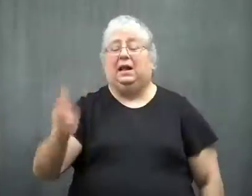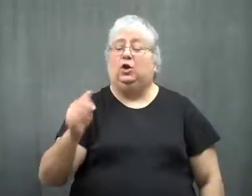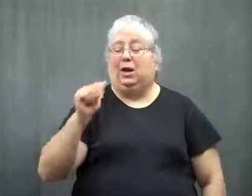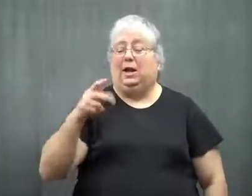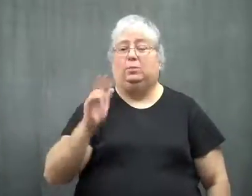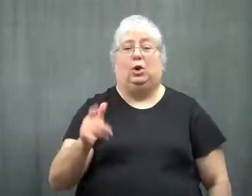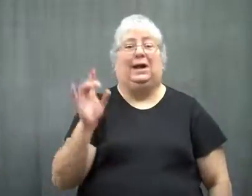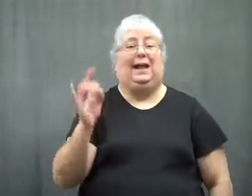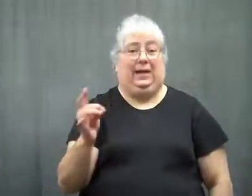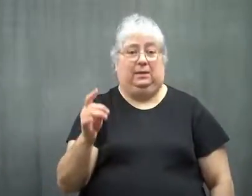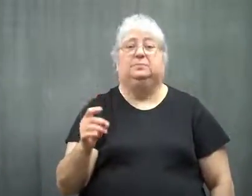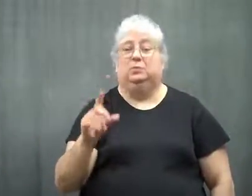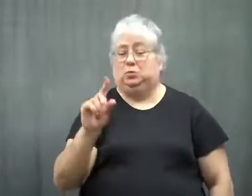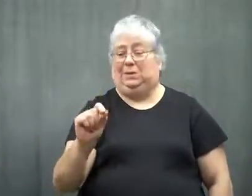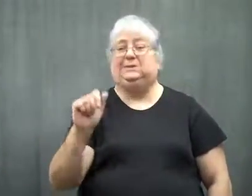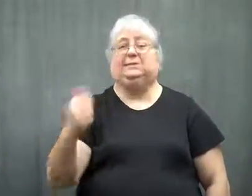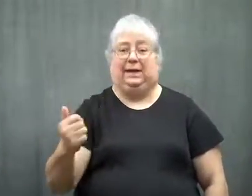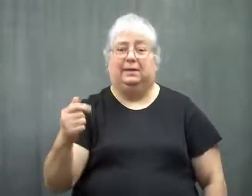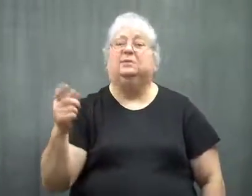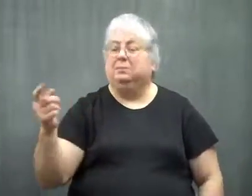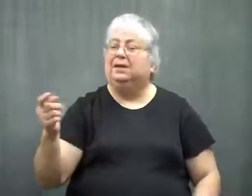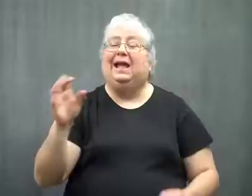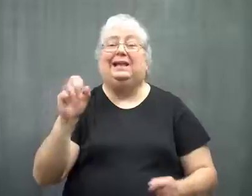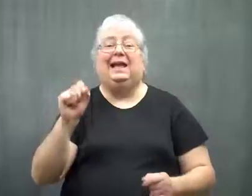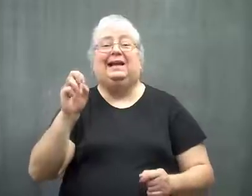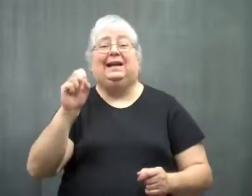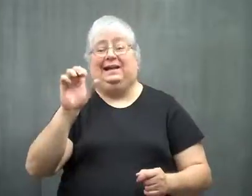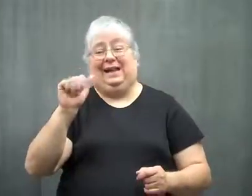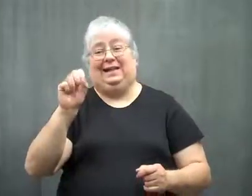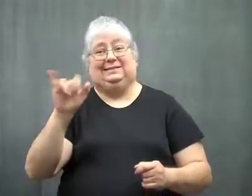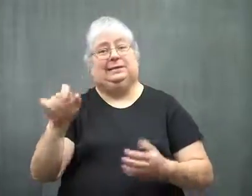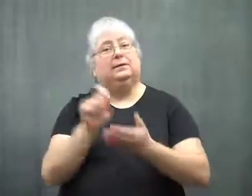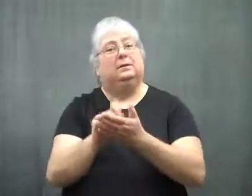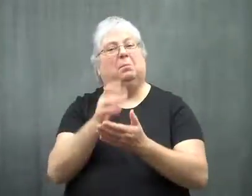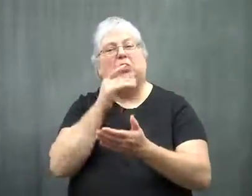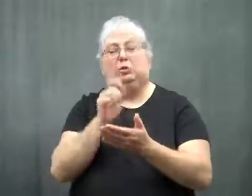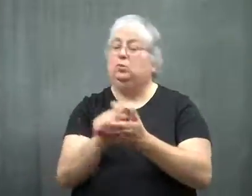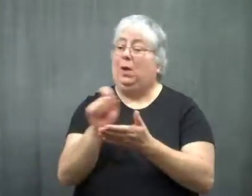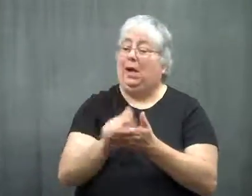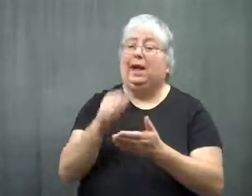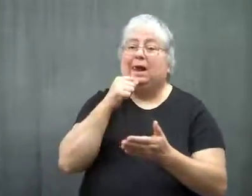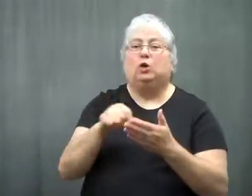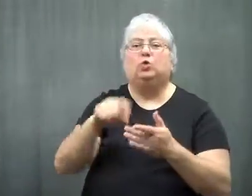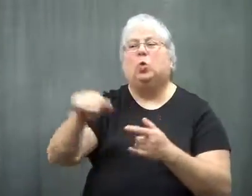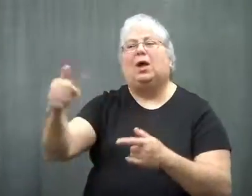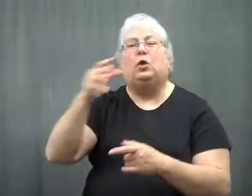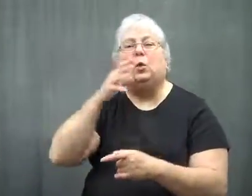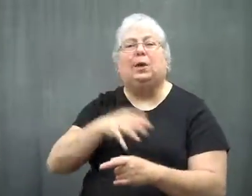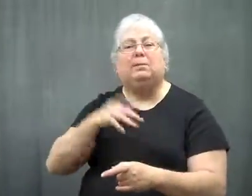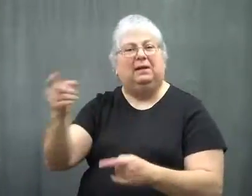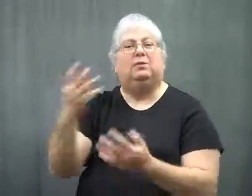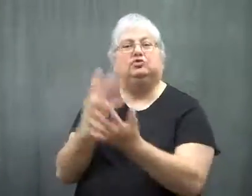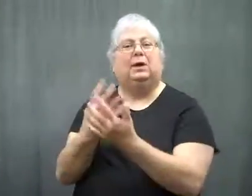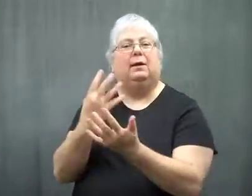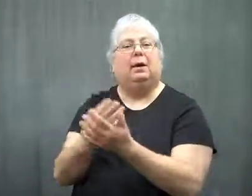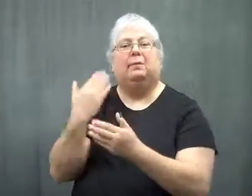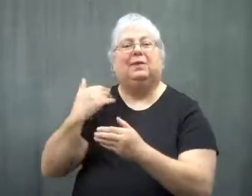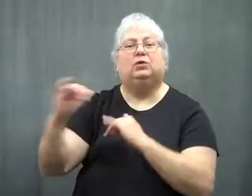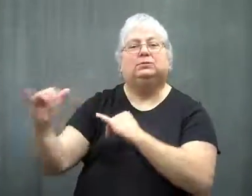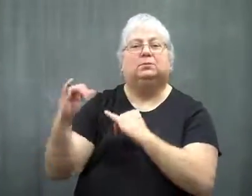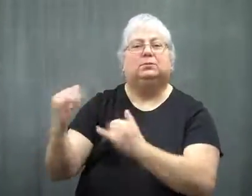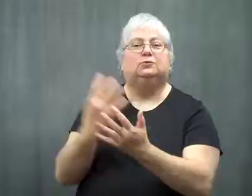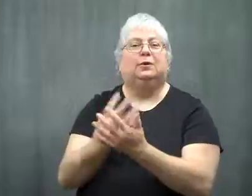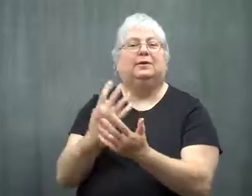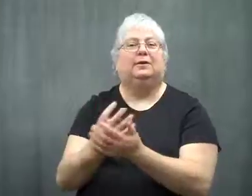On April 8, 2010, Casey had written a letter to a woman who had been in the same jail.